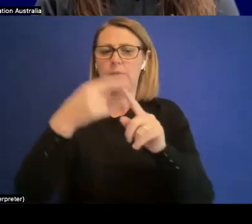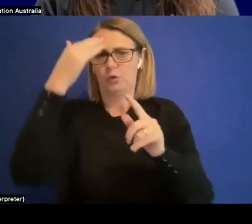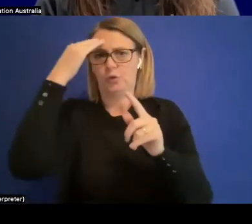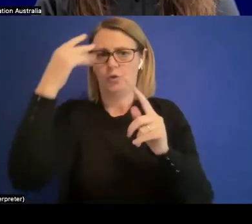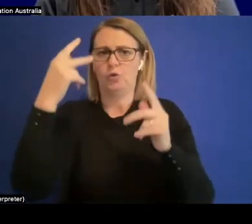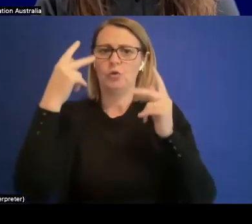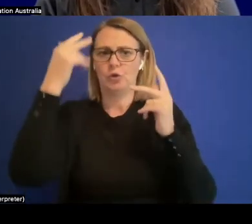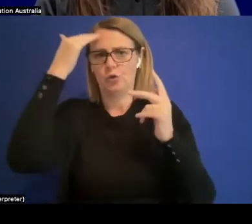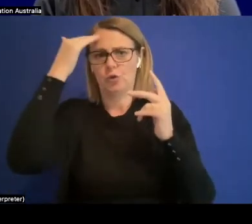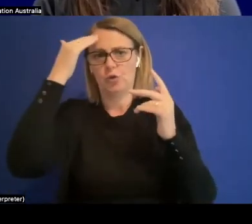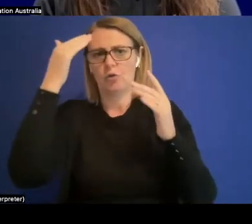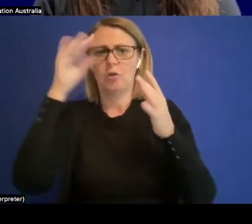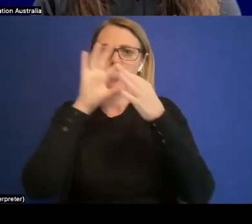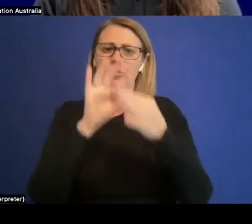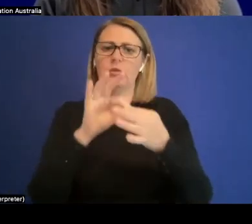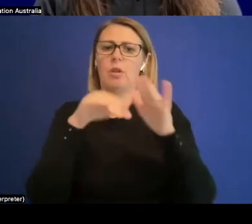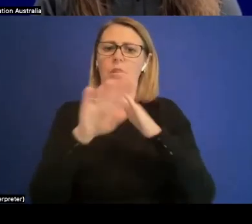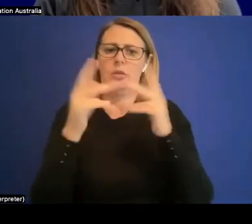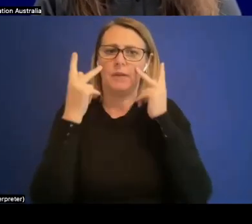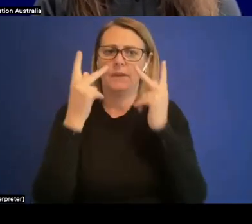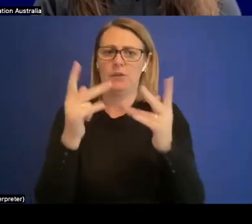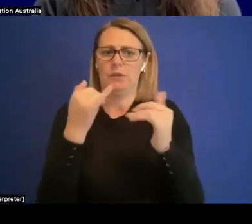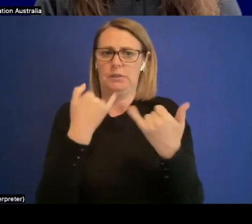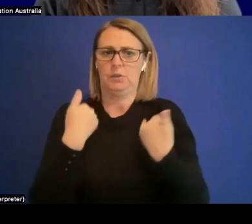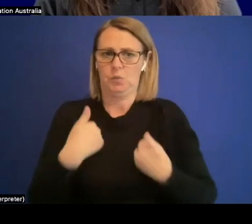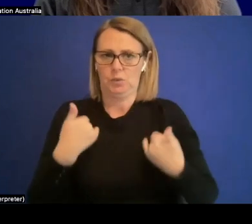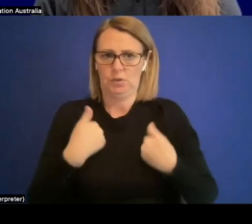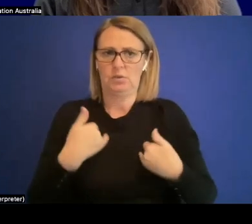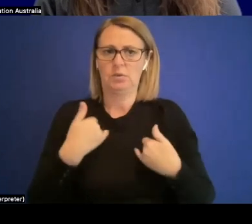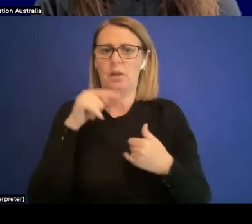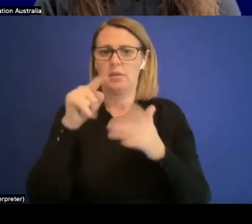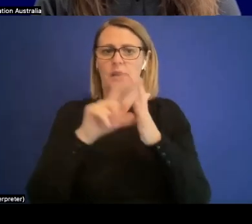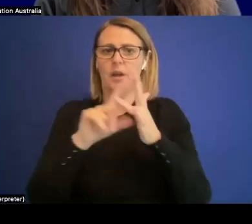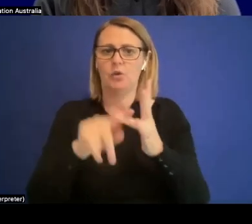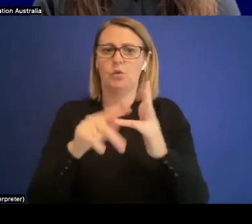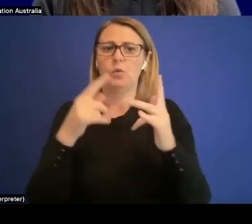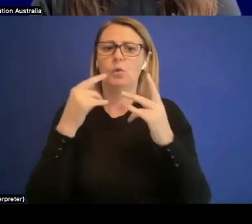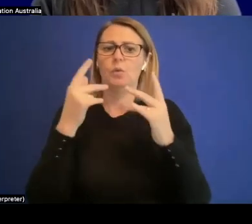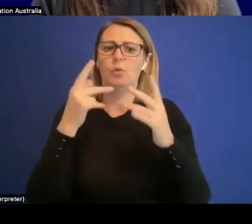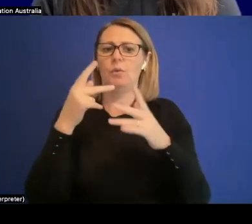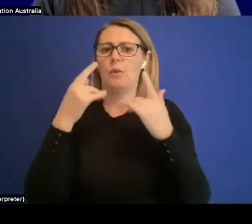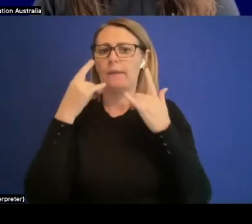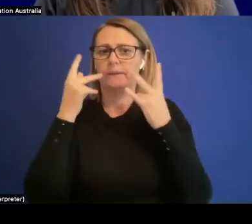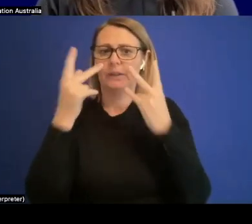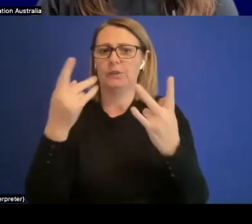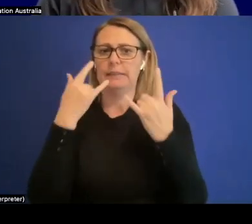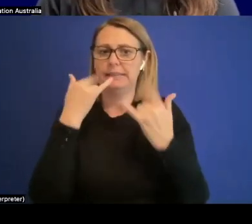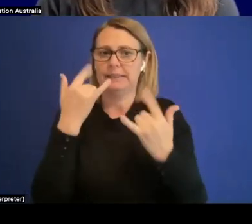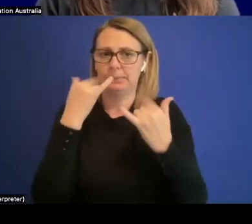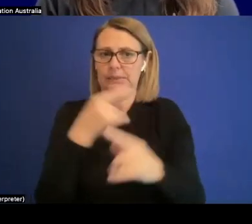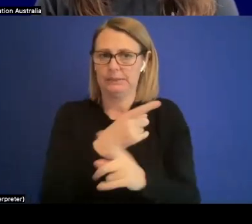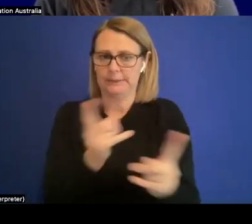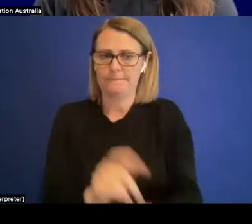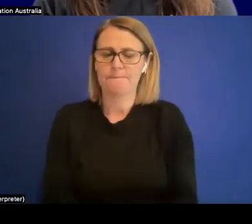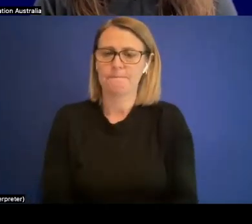disorders and they perform functional vision assessments. The difference between a vision